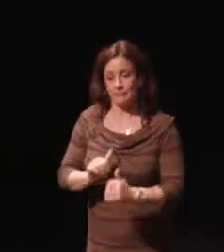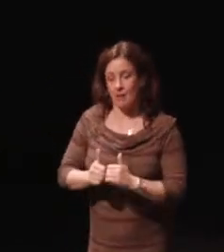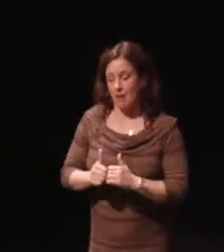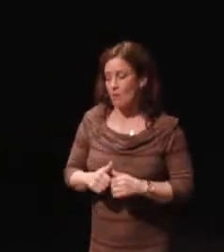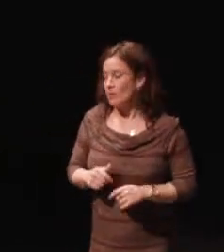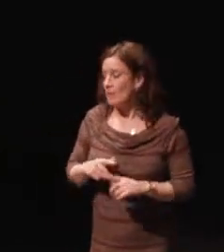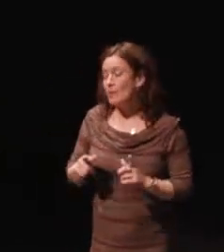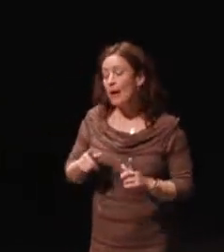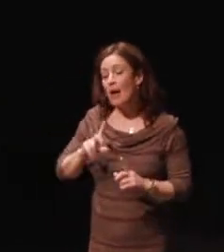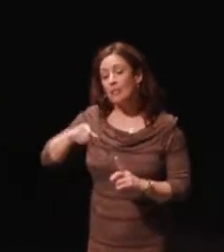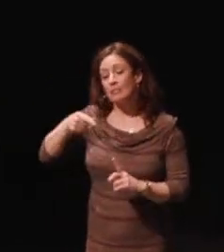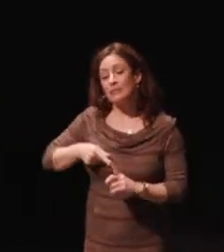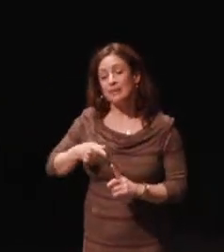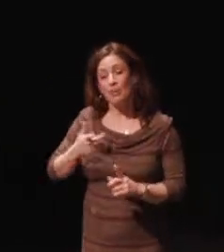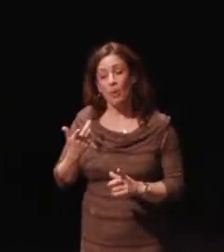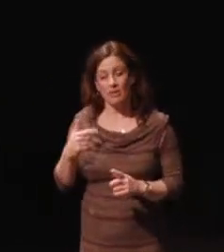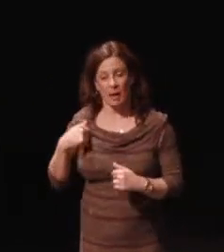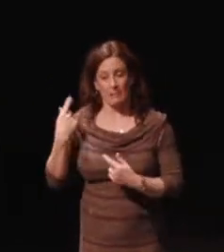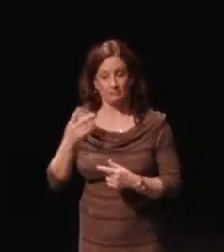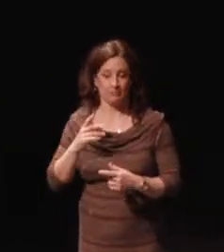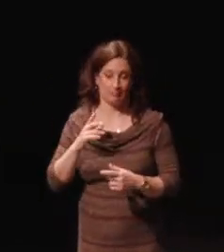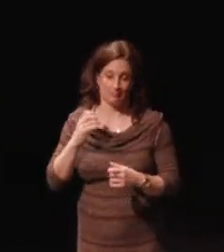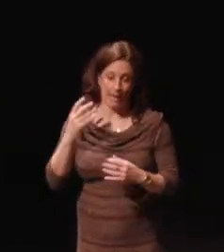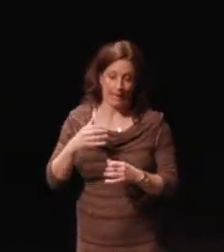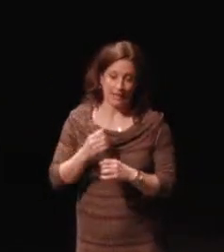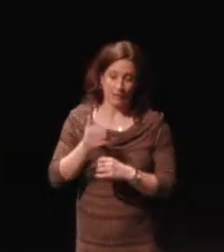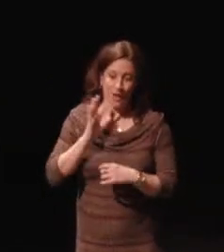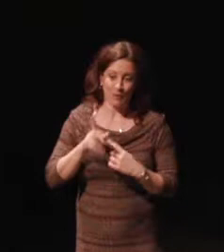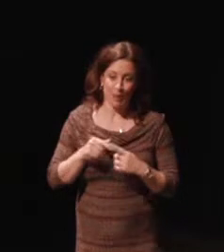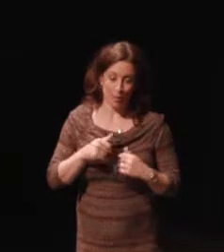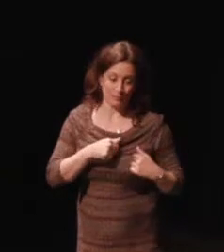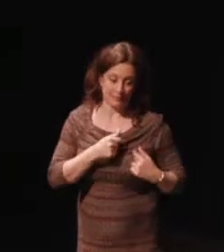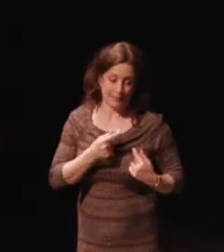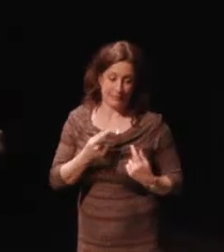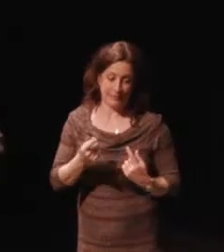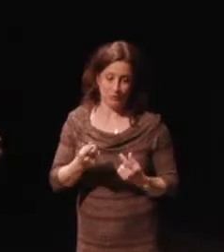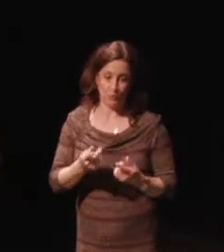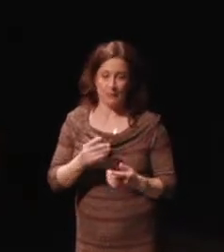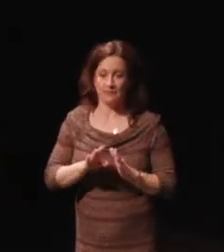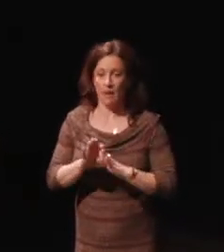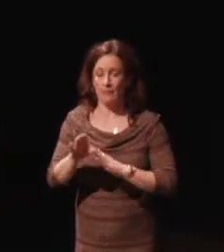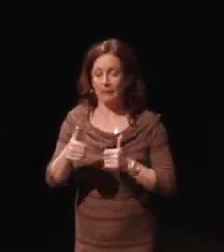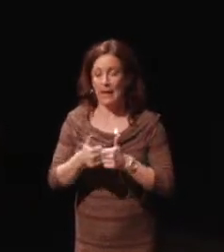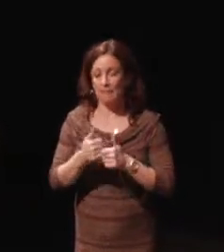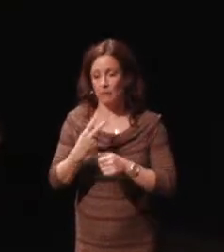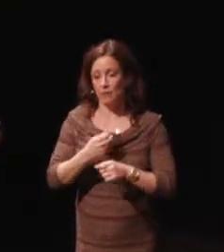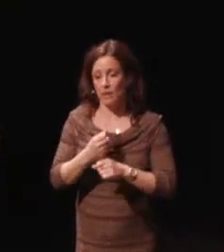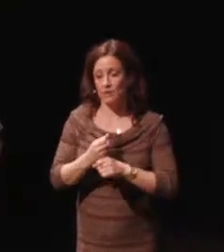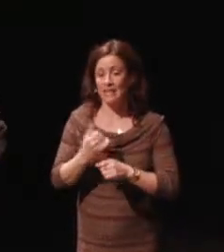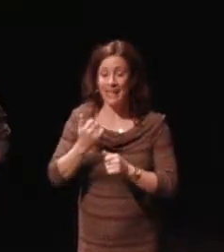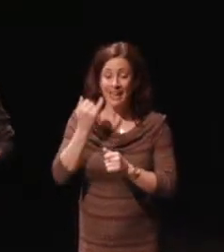the entire point that I spent years talking about the last two years when we were developing the game was if everything is front loaded, if you're planning for